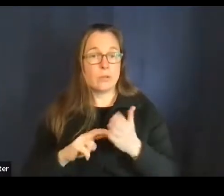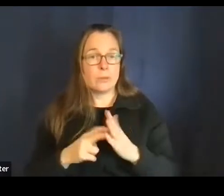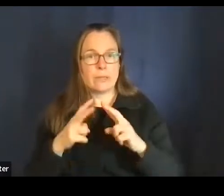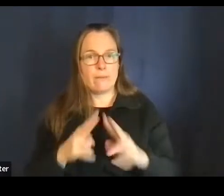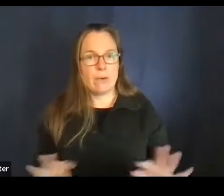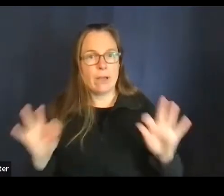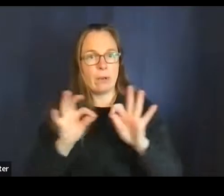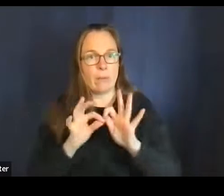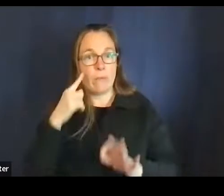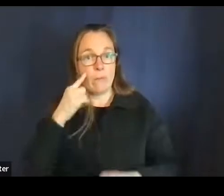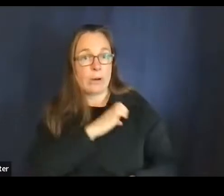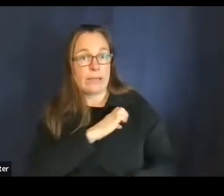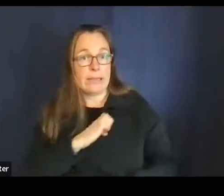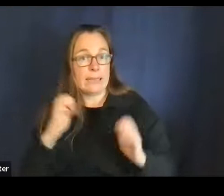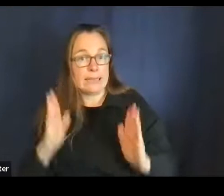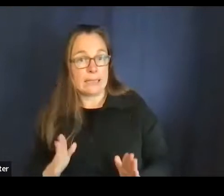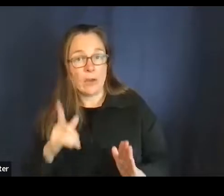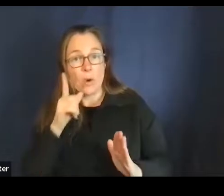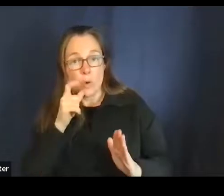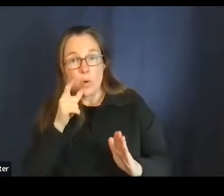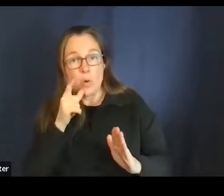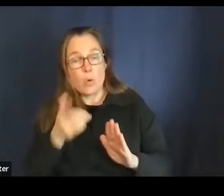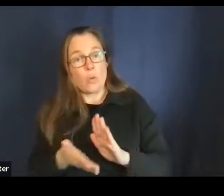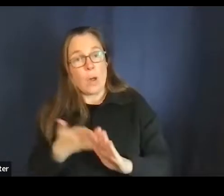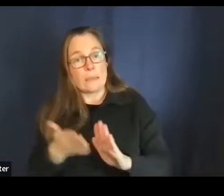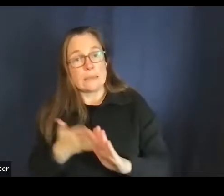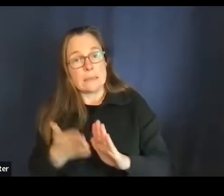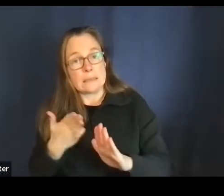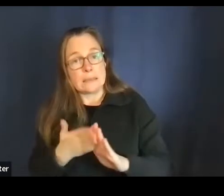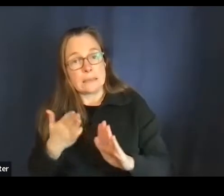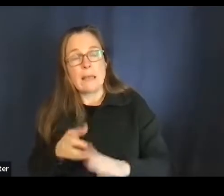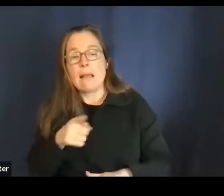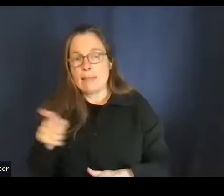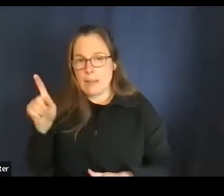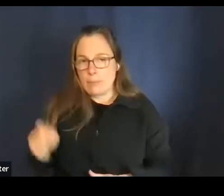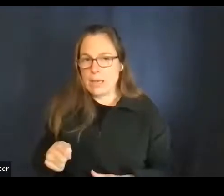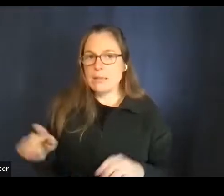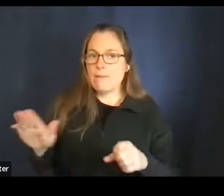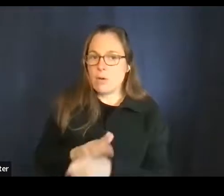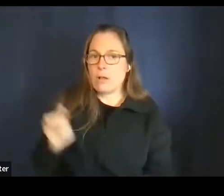who carries out the legislation to really understand and be a participant in those dialogs.